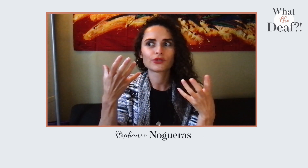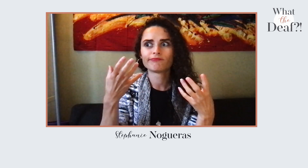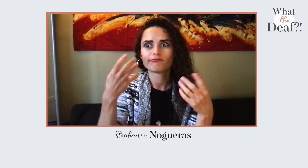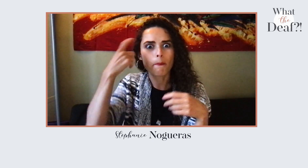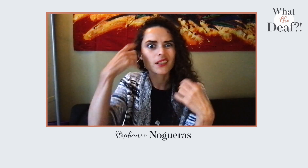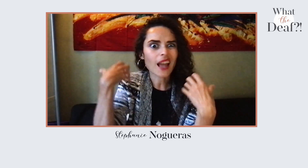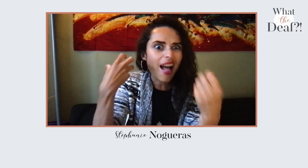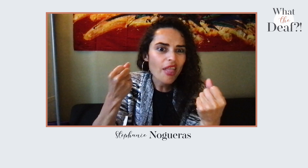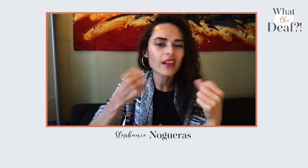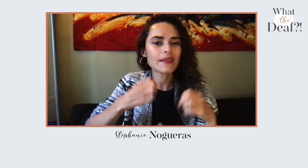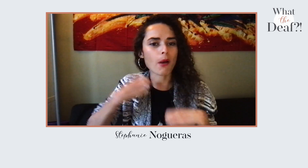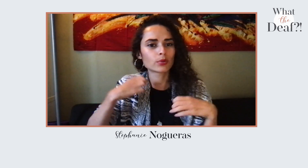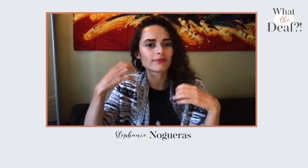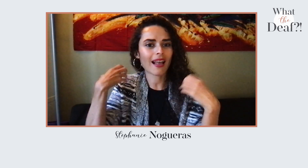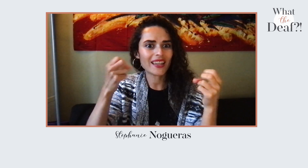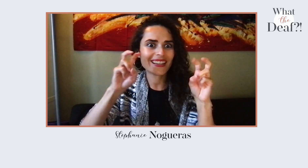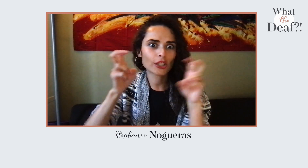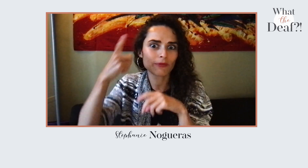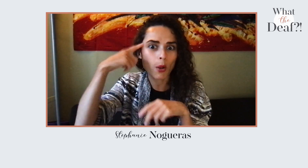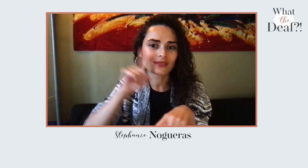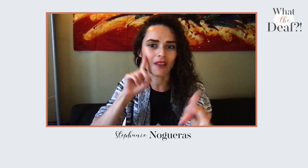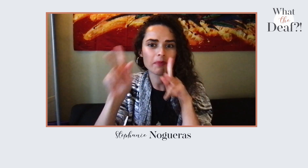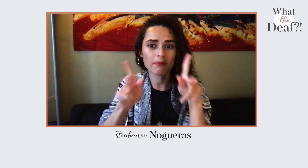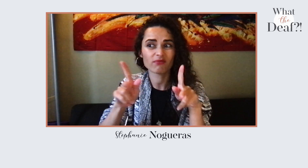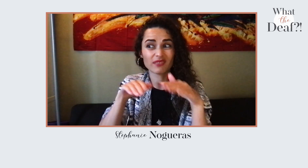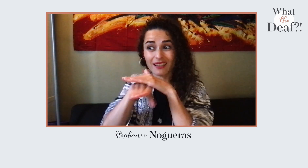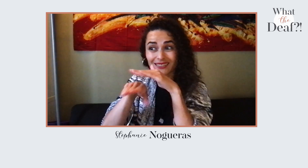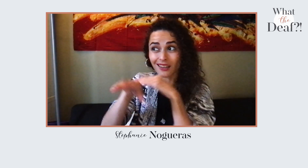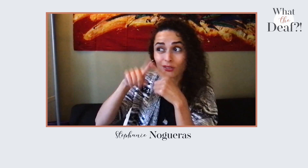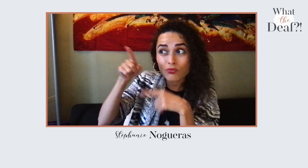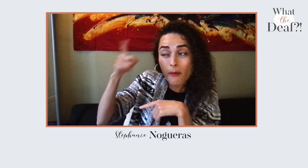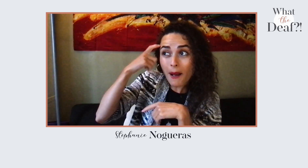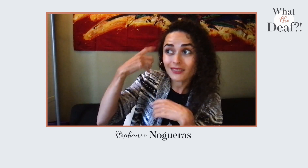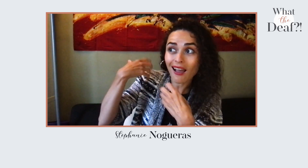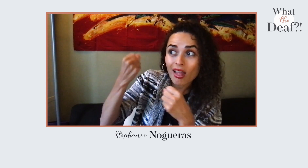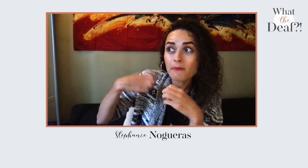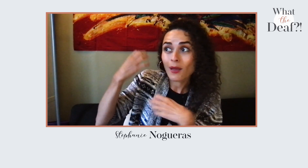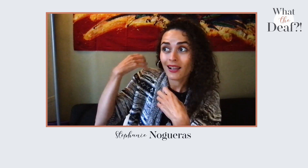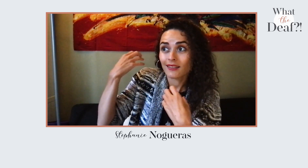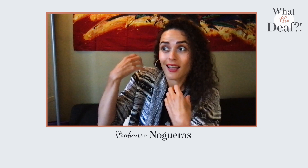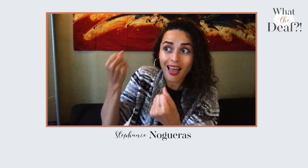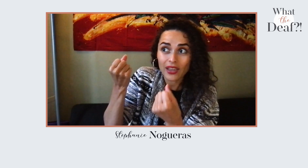You know, 'cause we see a lot of mental health issues and emotional health issues, and those services typically